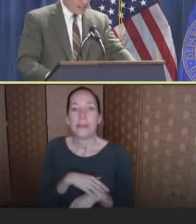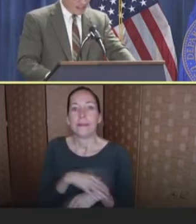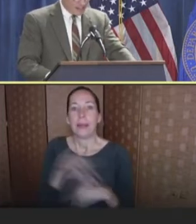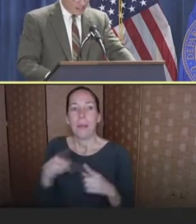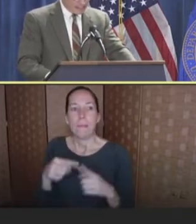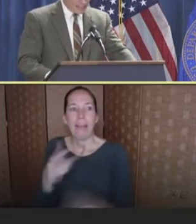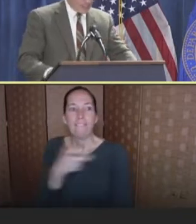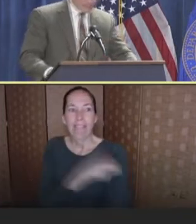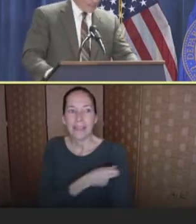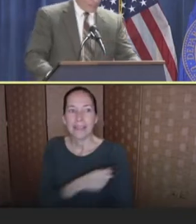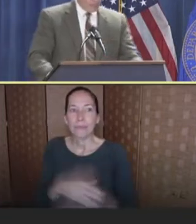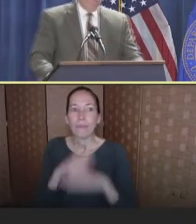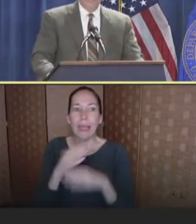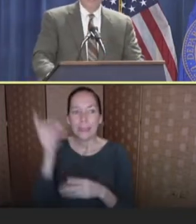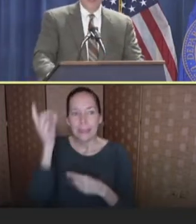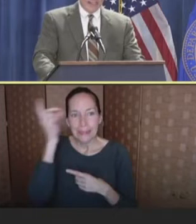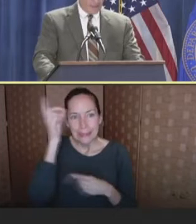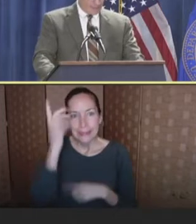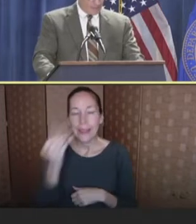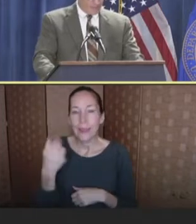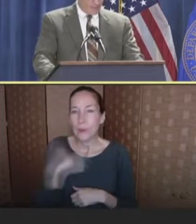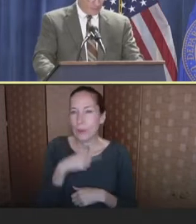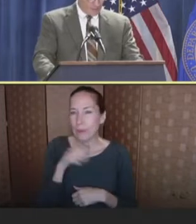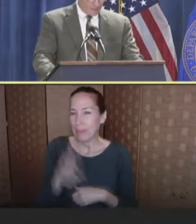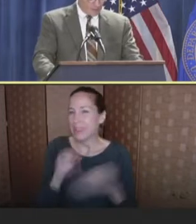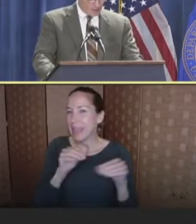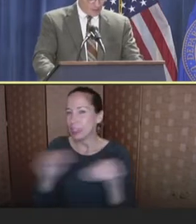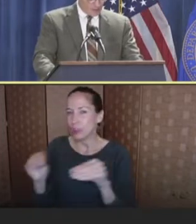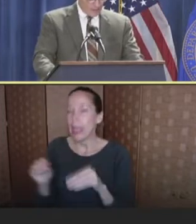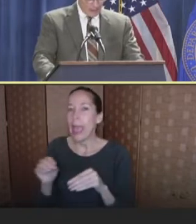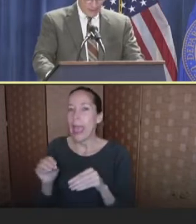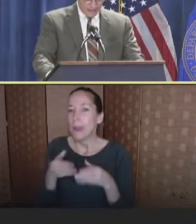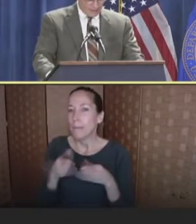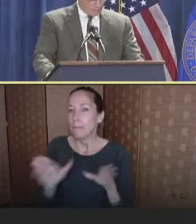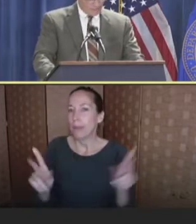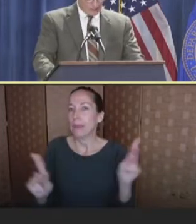to educate the public so that they can make informed decisions.